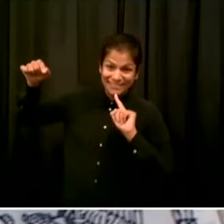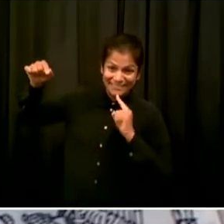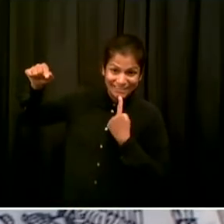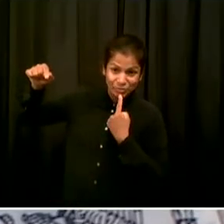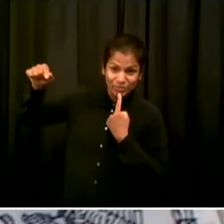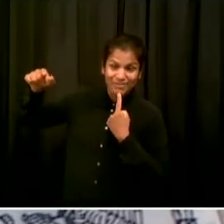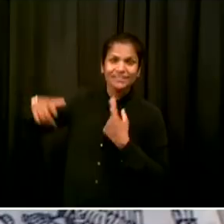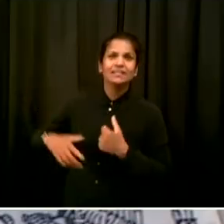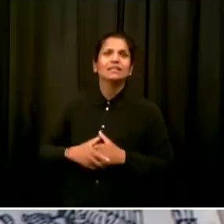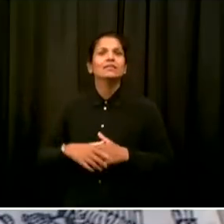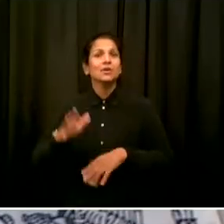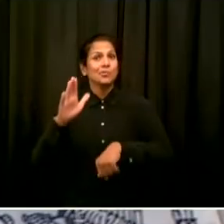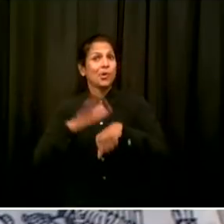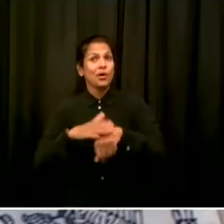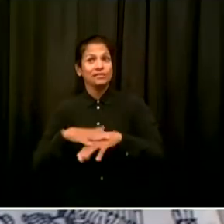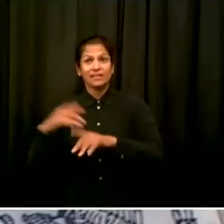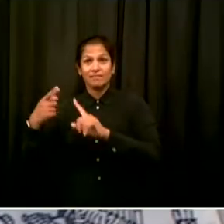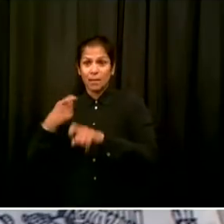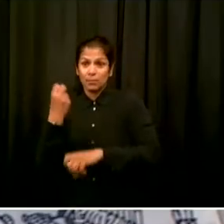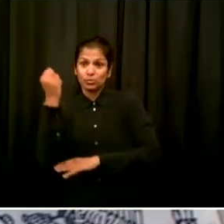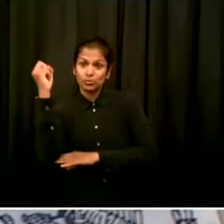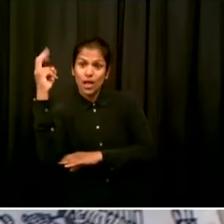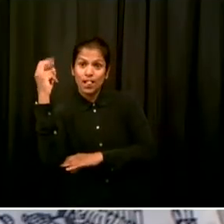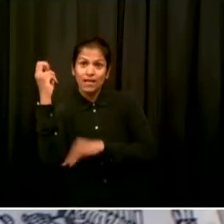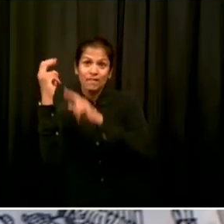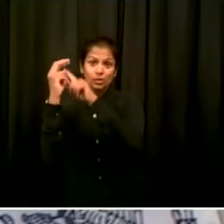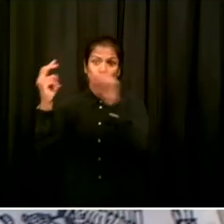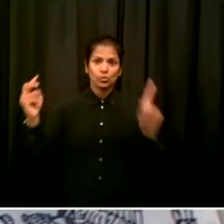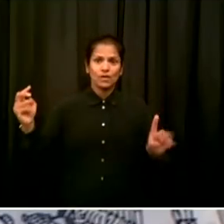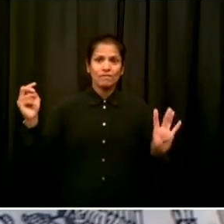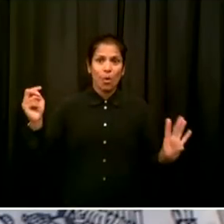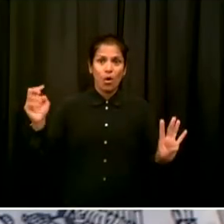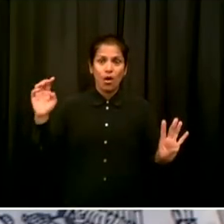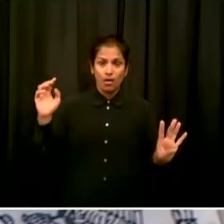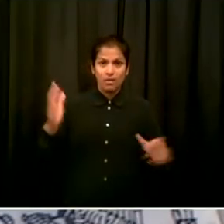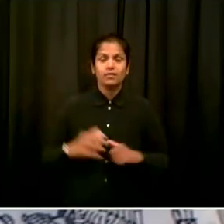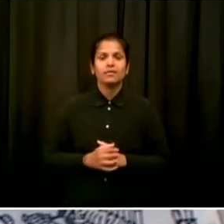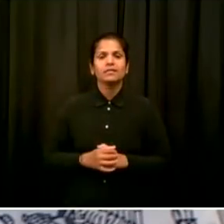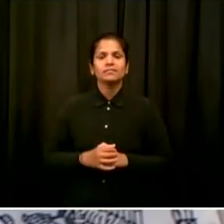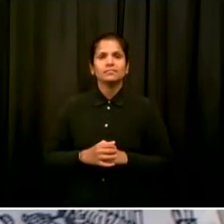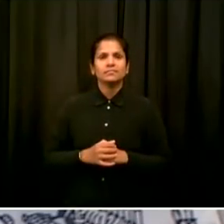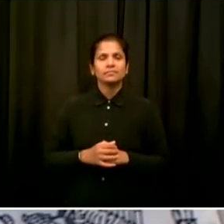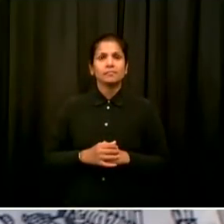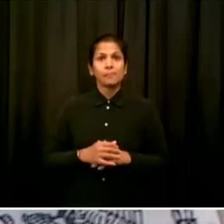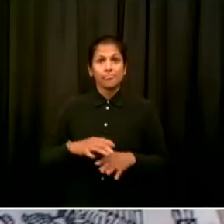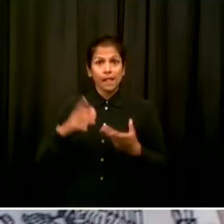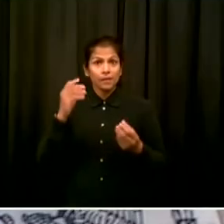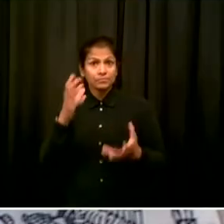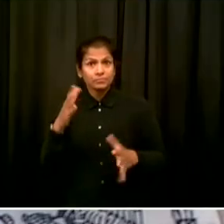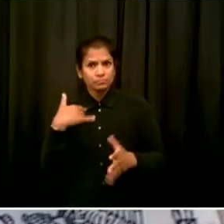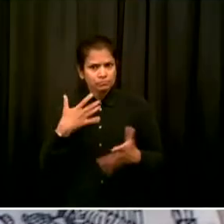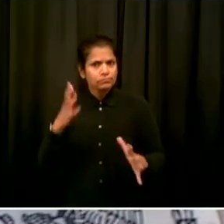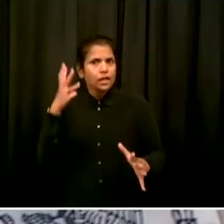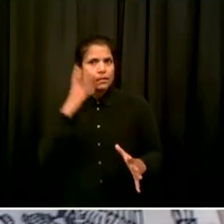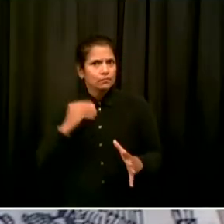YORK CITY. THAT TORNADO WARNING IS IN EFFECT FROM NOW P.M. TODAY. I CAN TELL YOU,